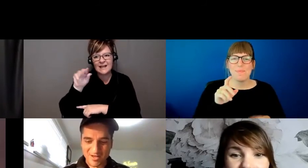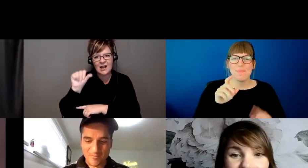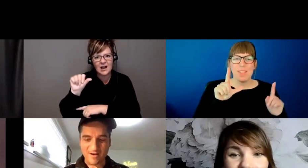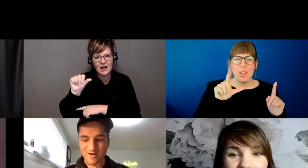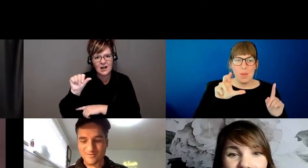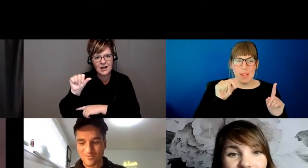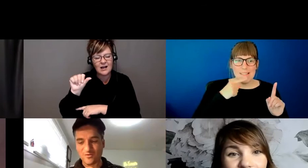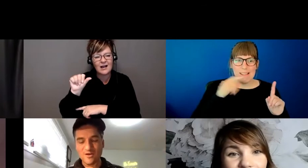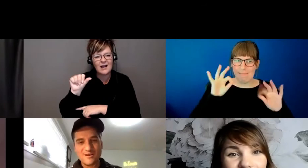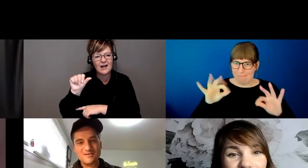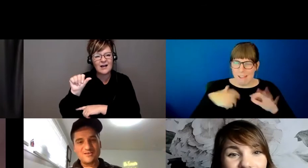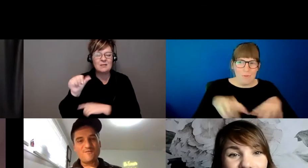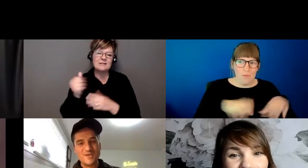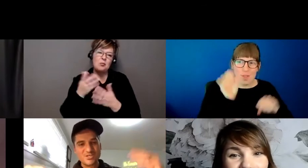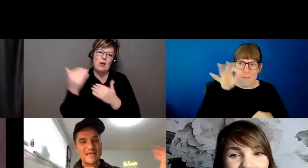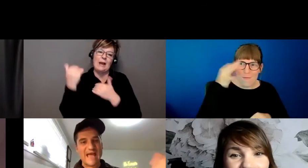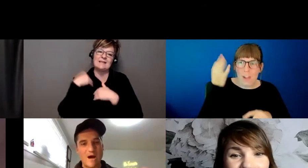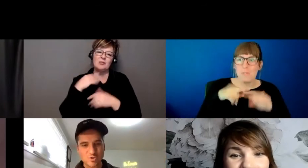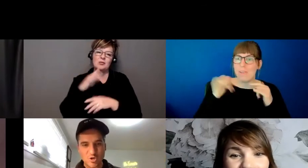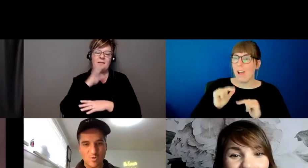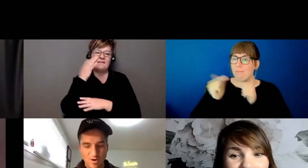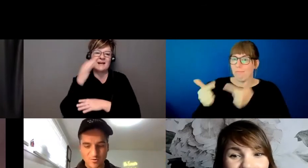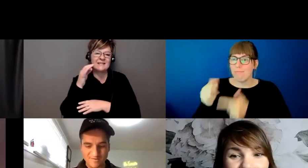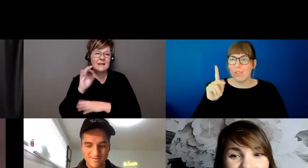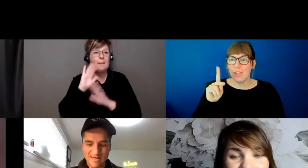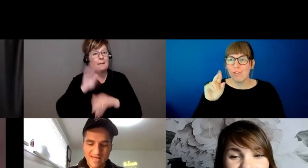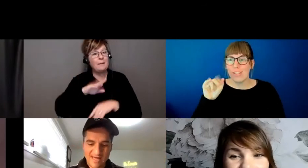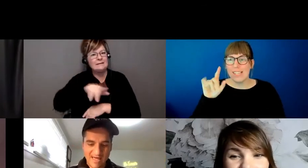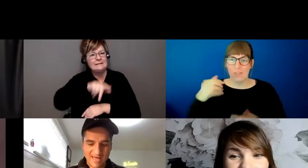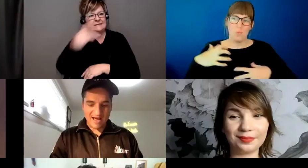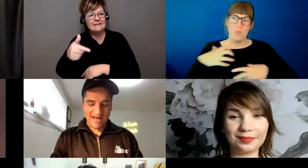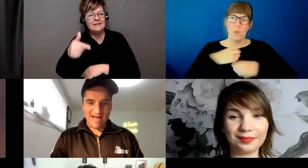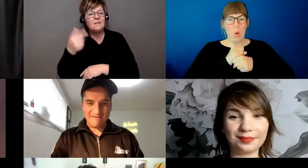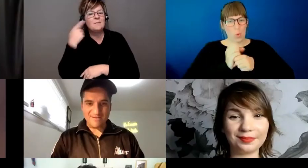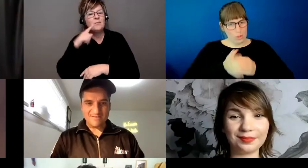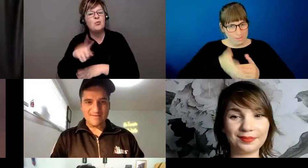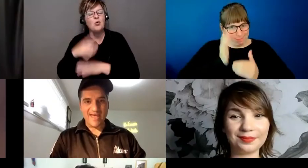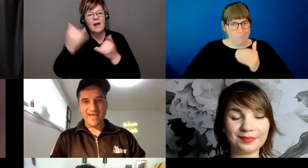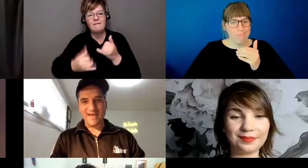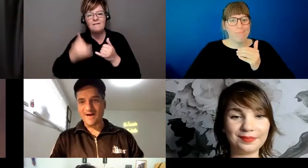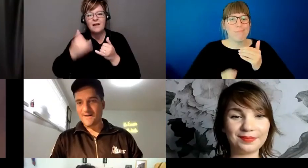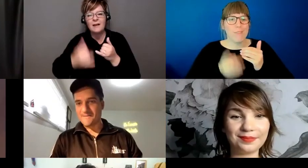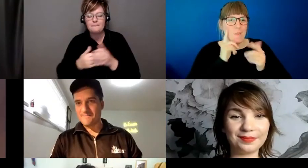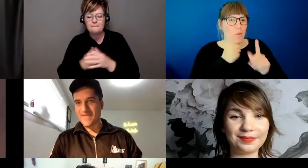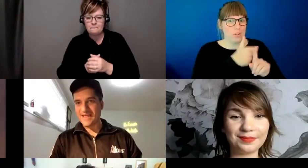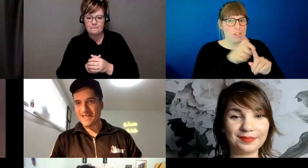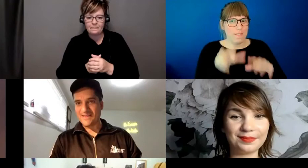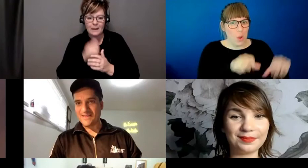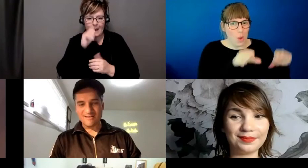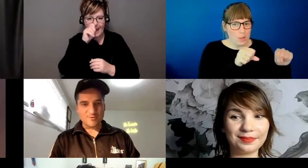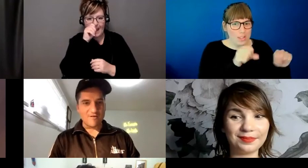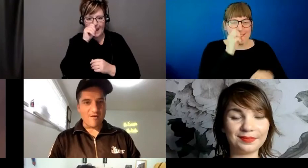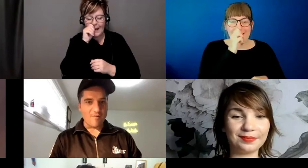YOU BACK ON TO FINISH THE OUT SHOW HOST. I HAVE TO SAY THAT IN THE HISTORY OF ALL THE